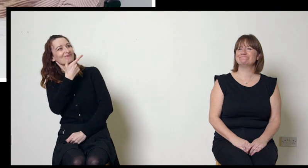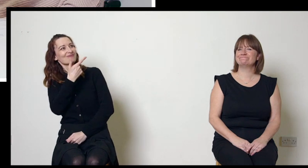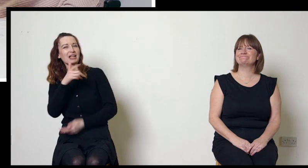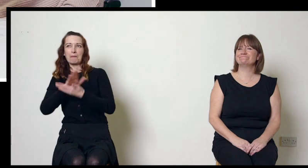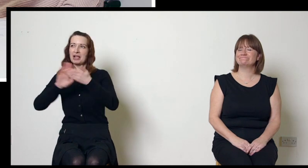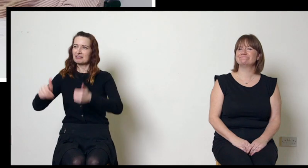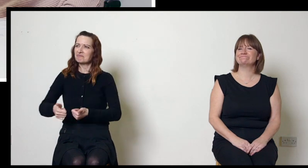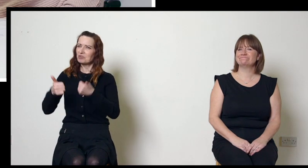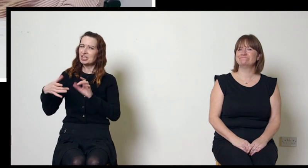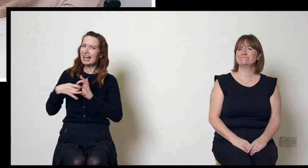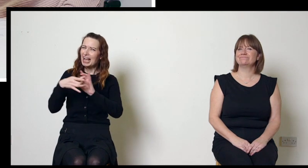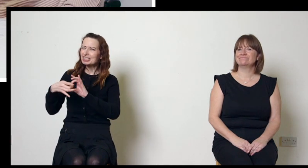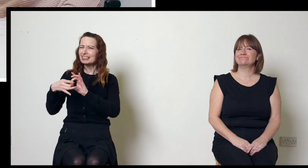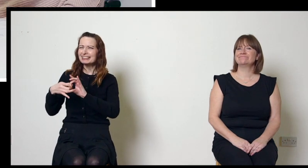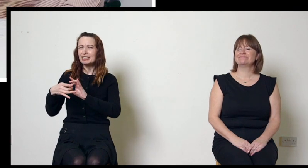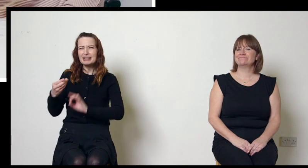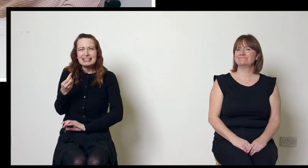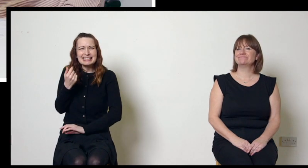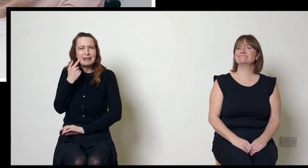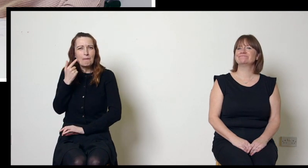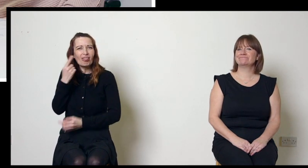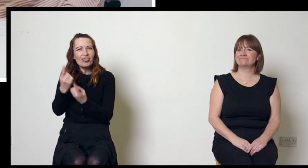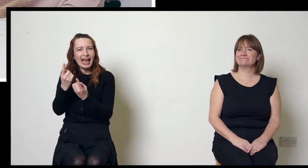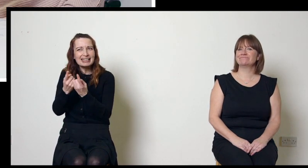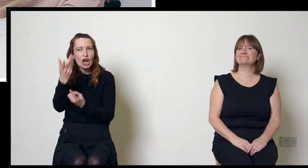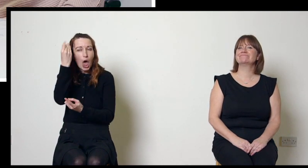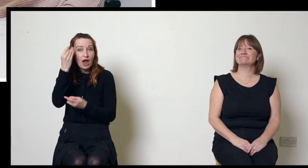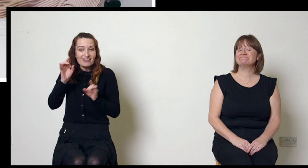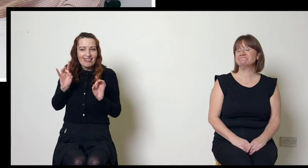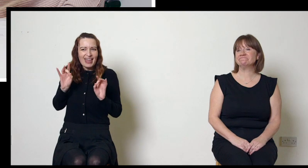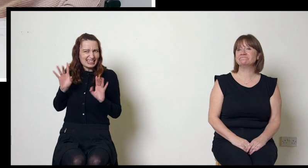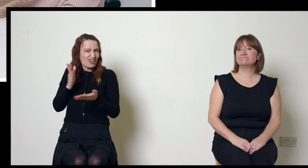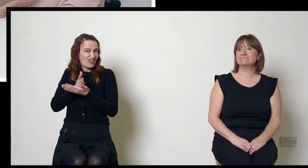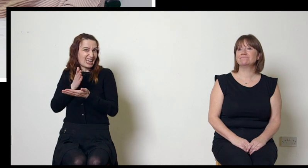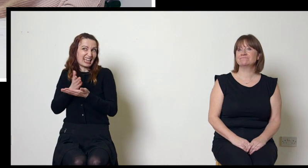So just say simple things. That's, that's all you need to do really isn’t it? Amazing.